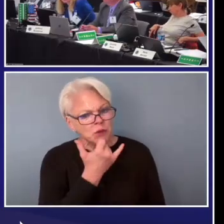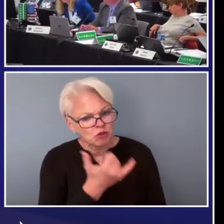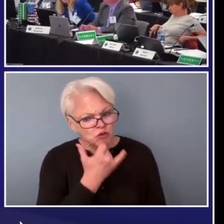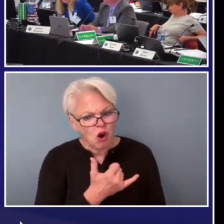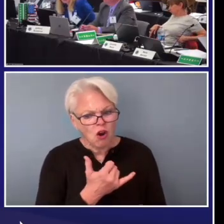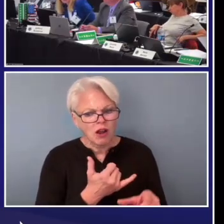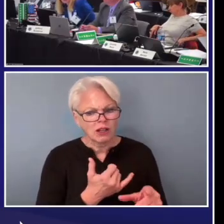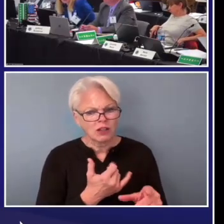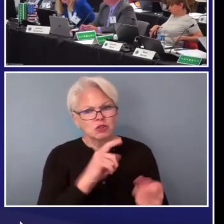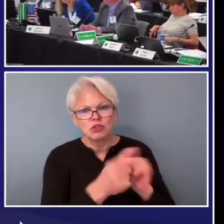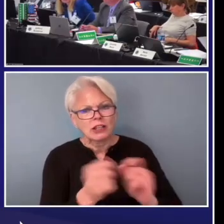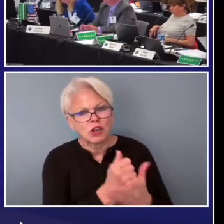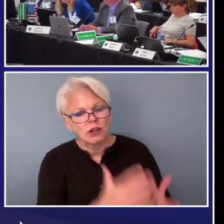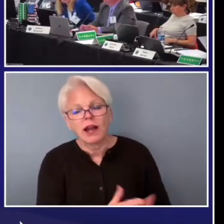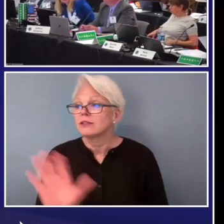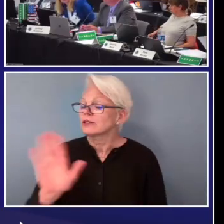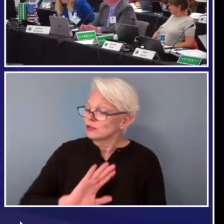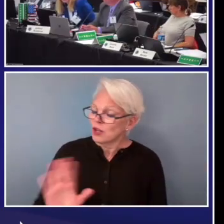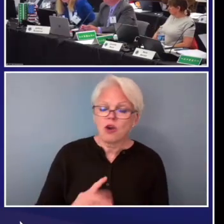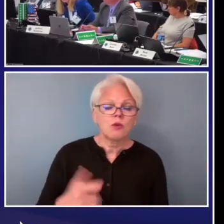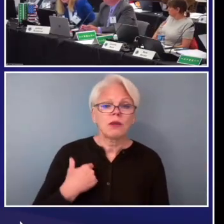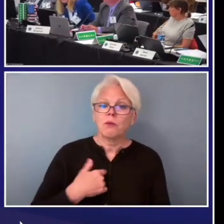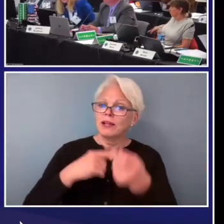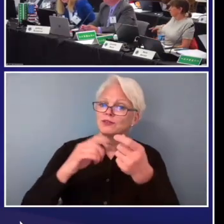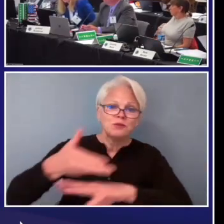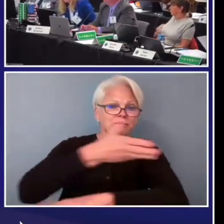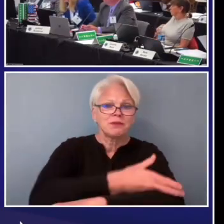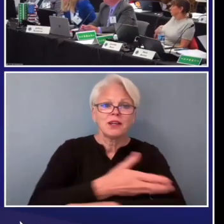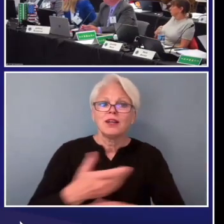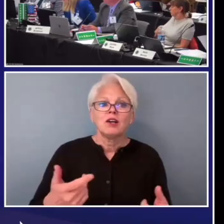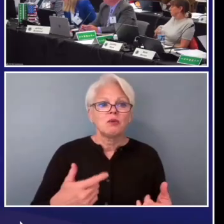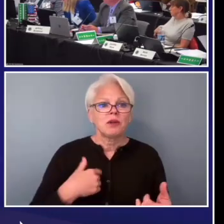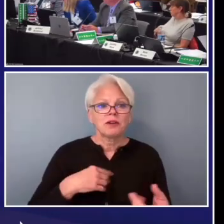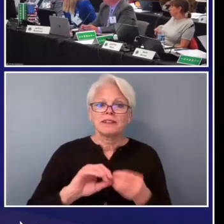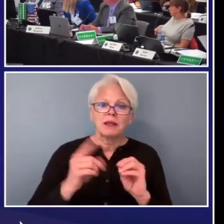We're not the number one higher education system, we want to be even more innovative. And I think we are.